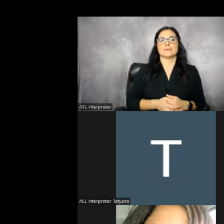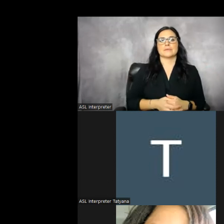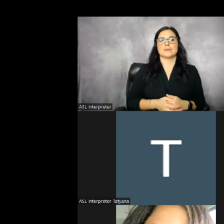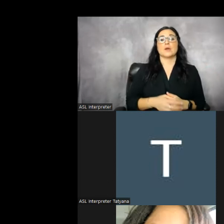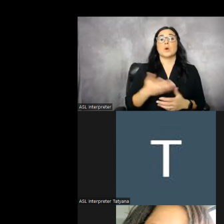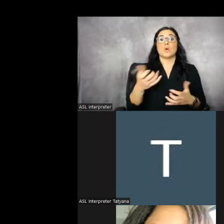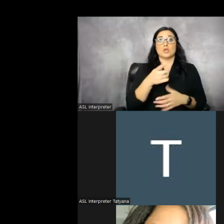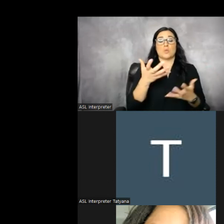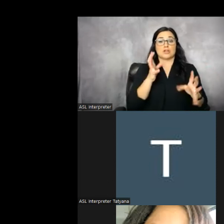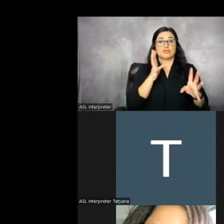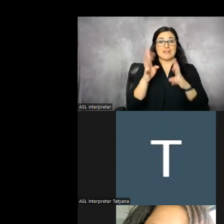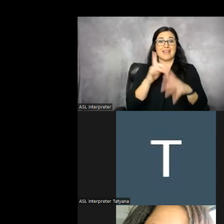is it even really an EEAAP?